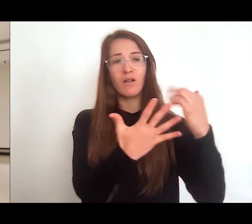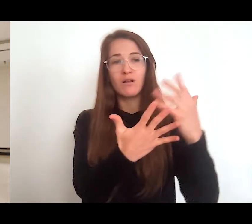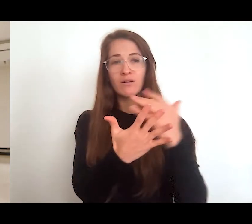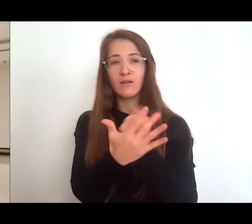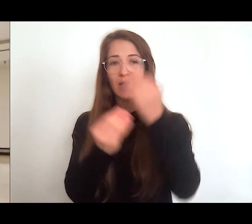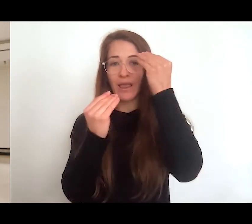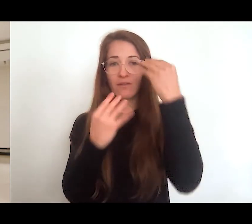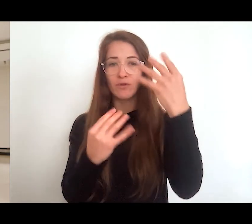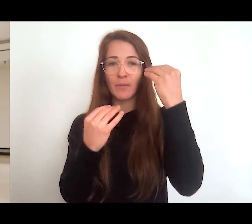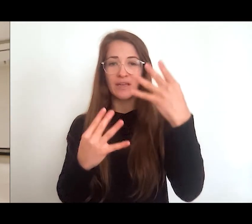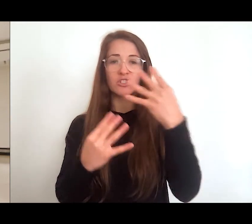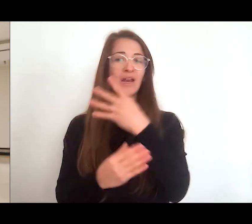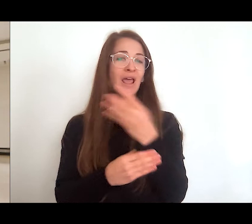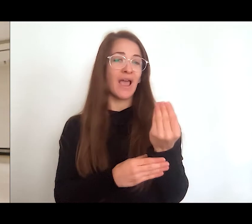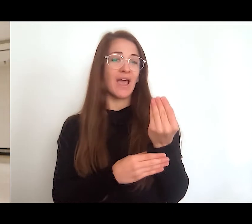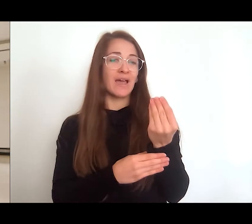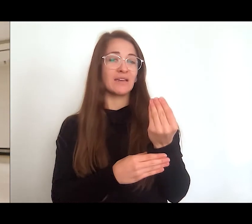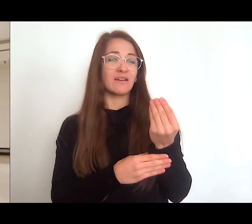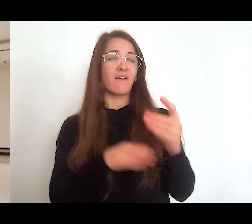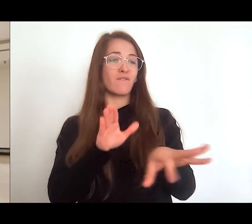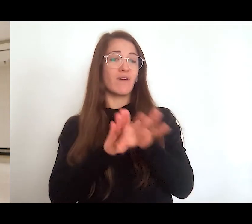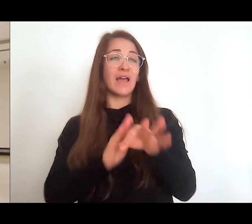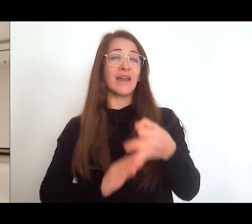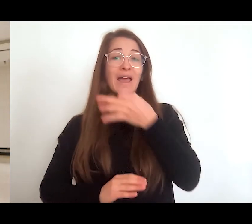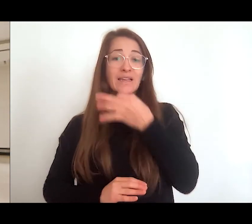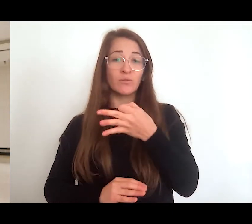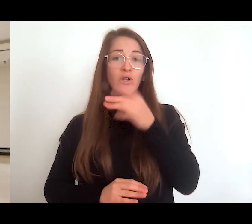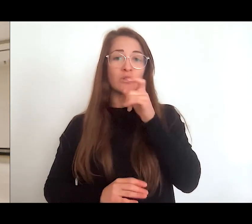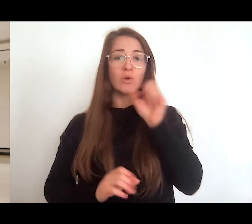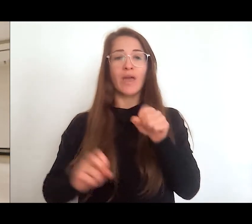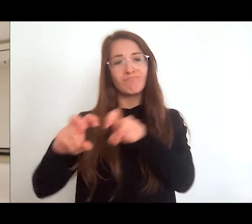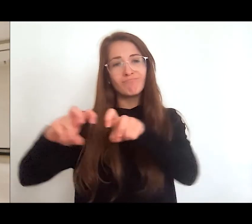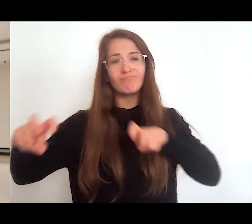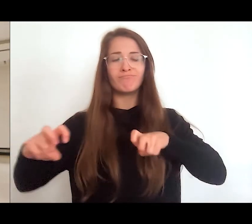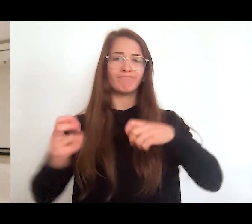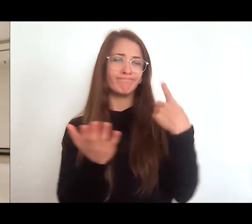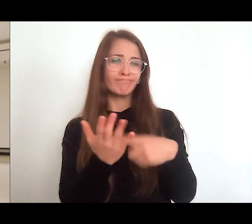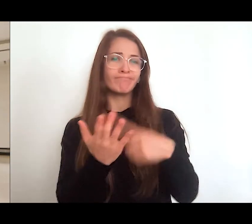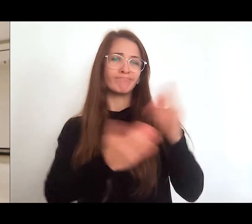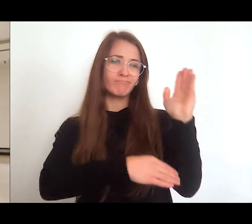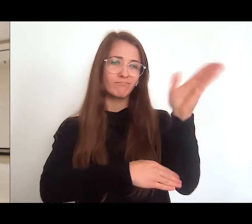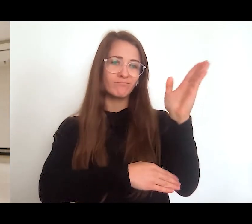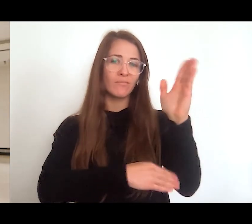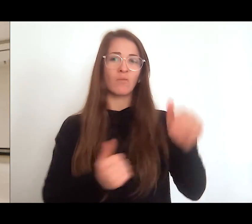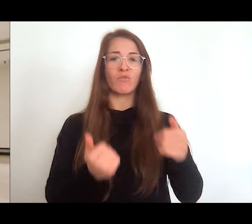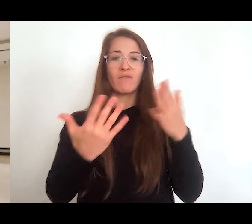FOR, AND WE WERE ABLE TO GATHER THAT INFORMATION AND FIND THE EXPERTS TO COME AND SPEAK ON